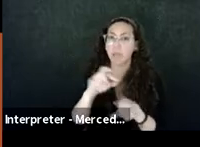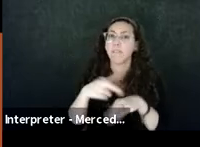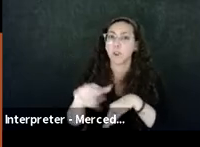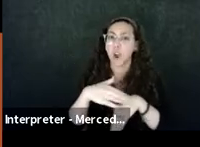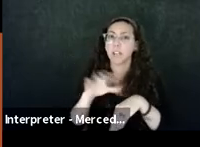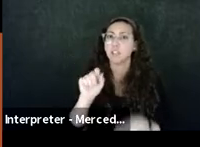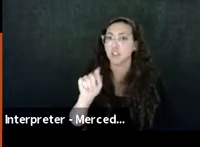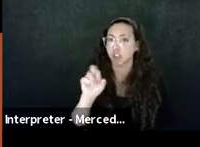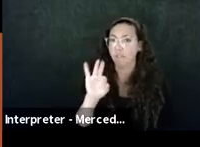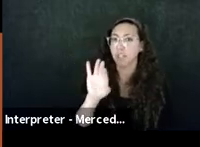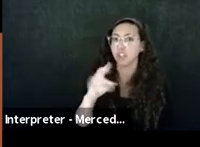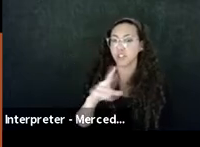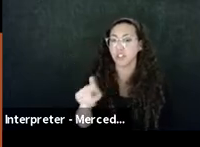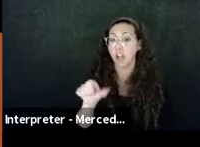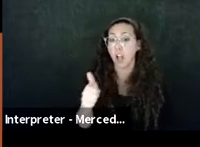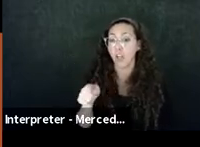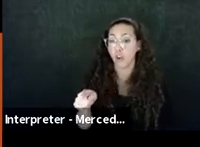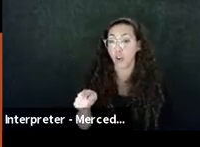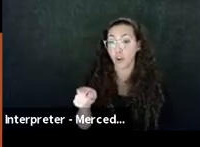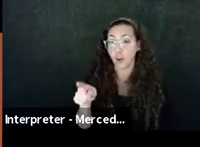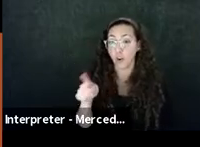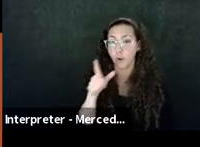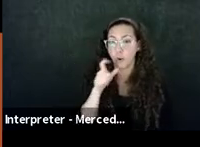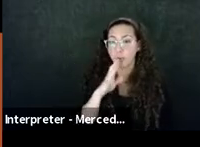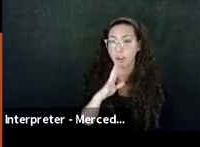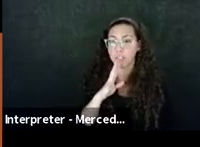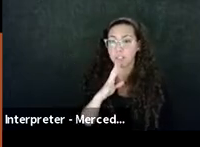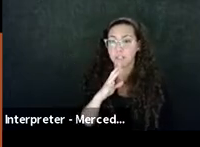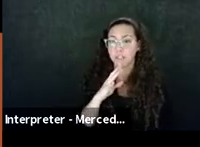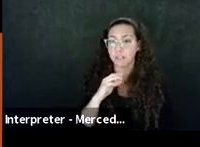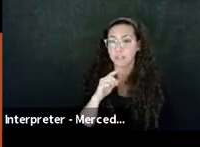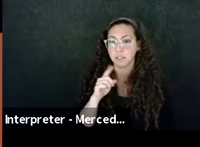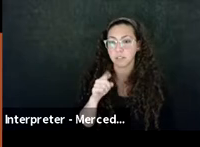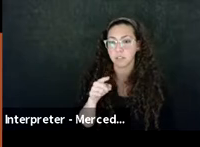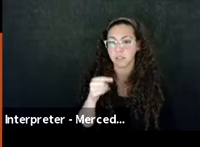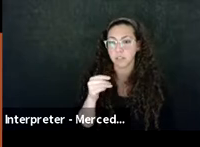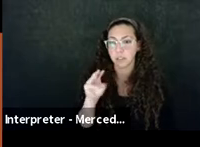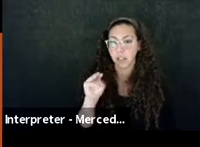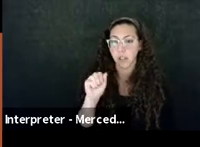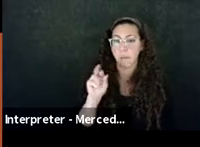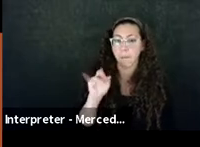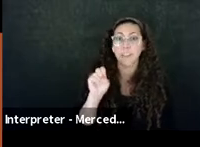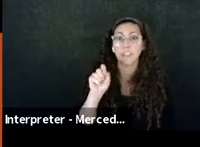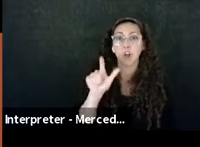Marisol Baca: Yeah, money so Marisol Baca: I think starfish would be a really good idea, but I also think that